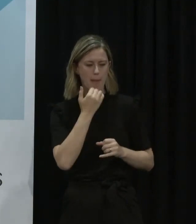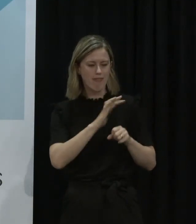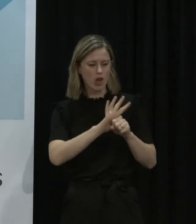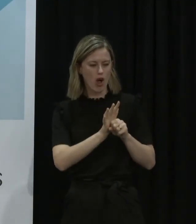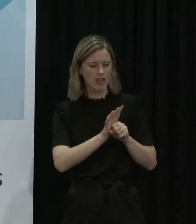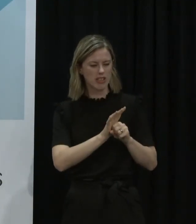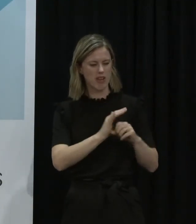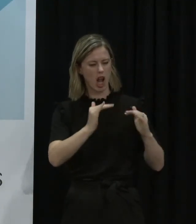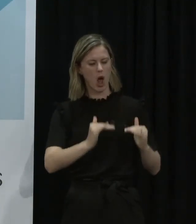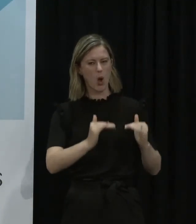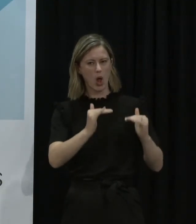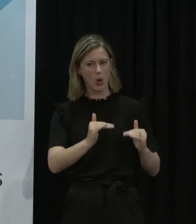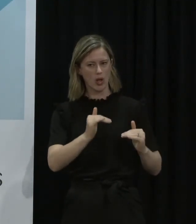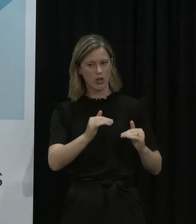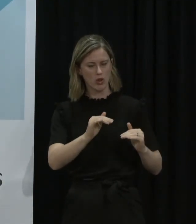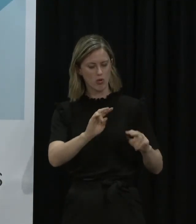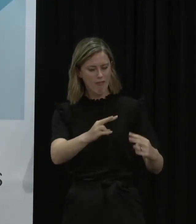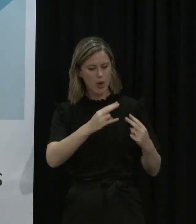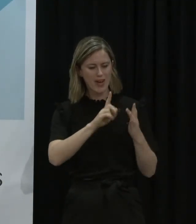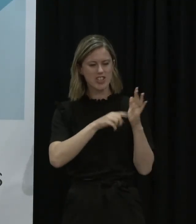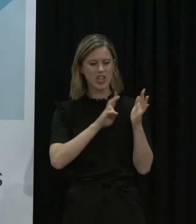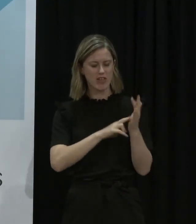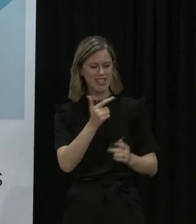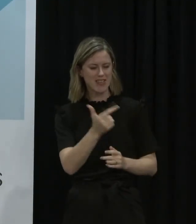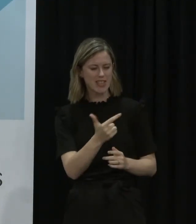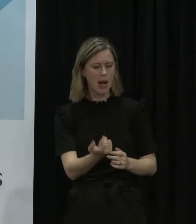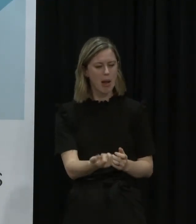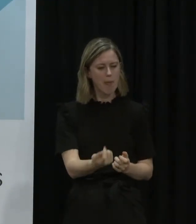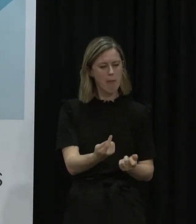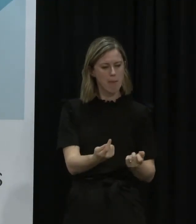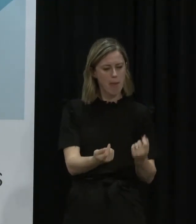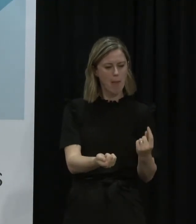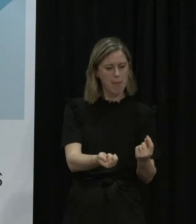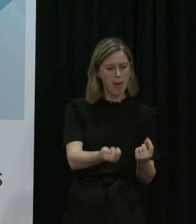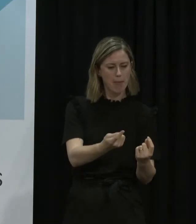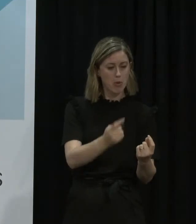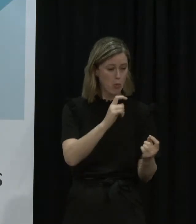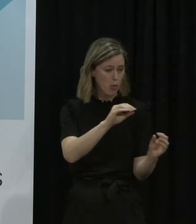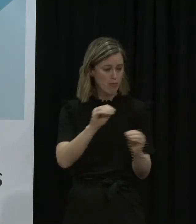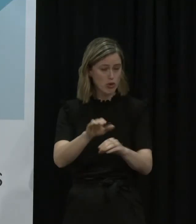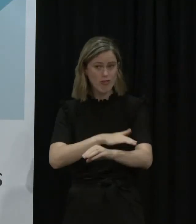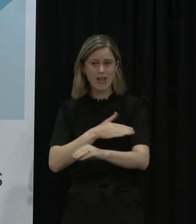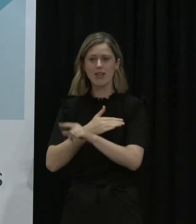to get better. For example, the South Island continues to have not